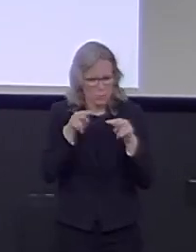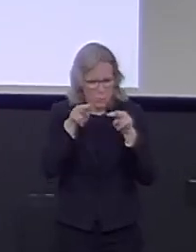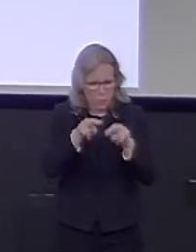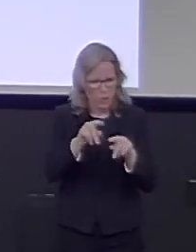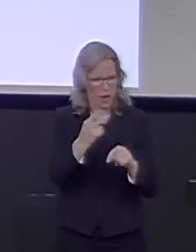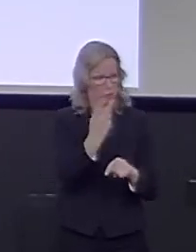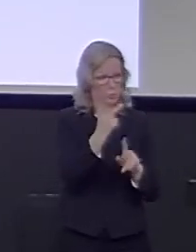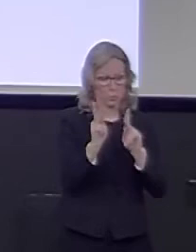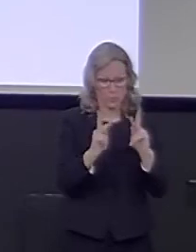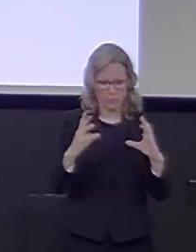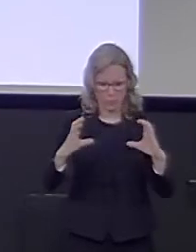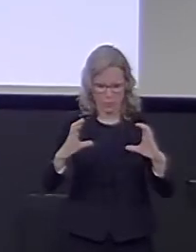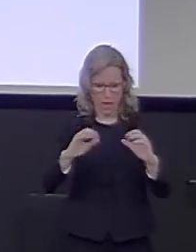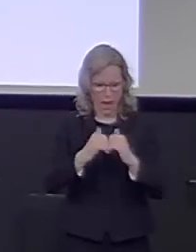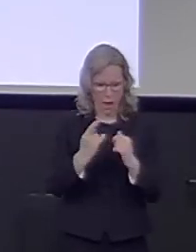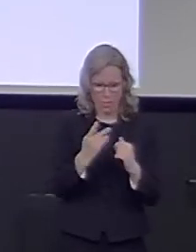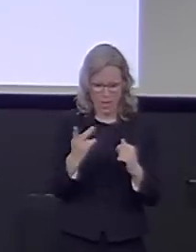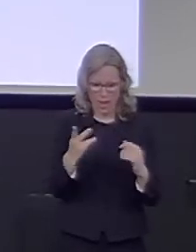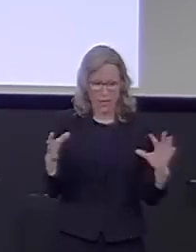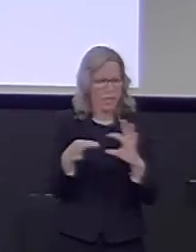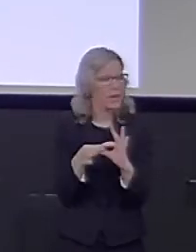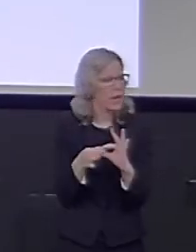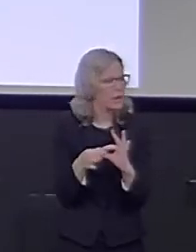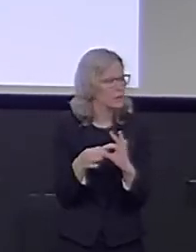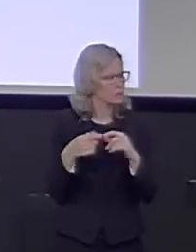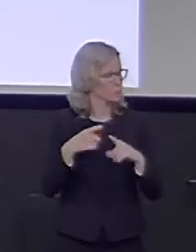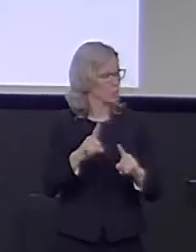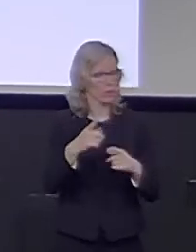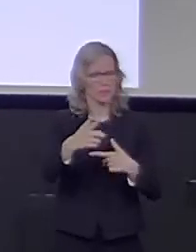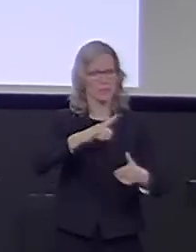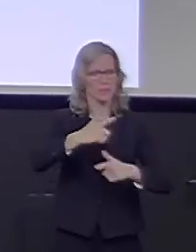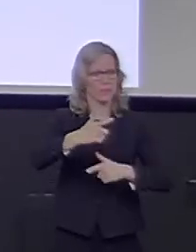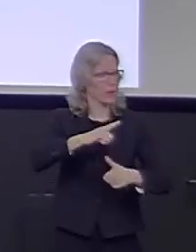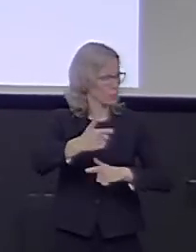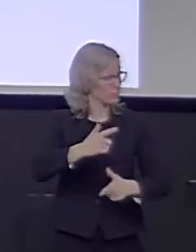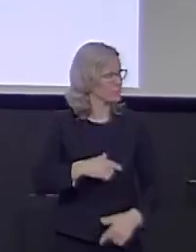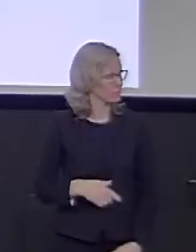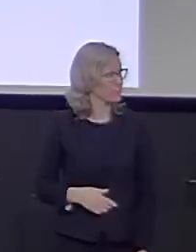between two brains during an interaction. So I do this by